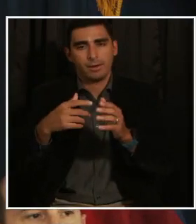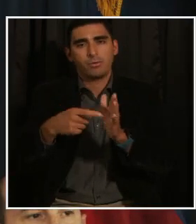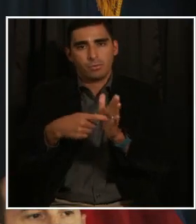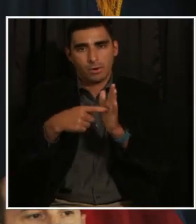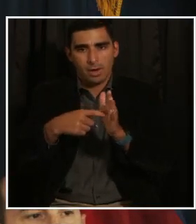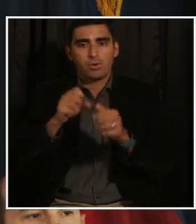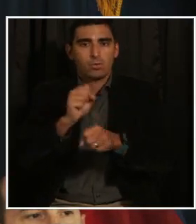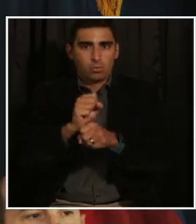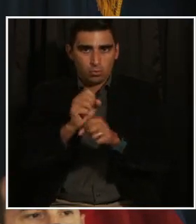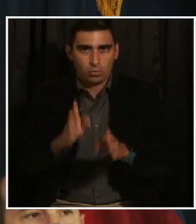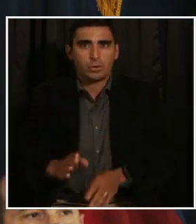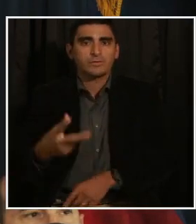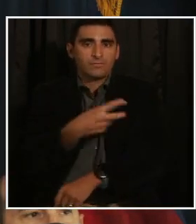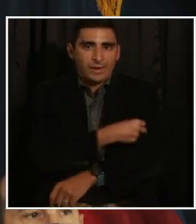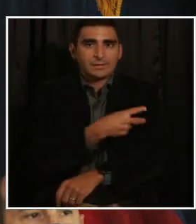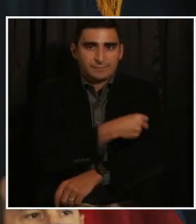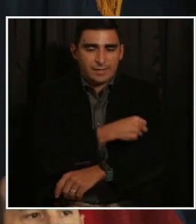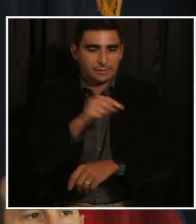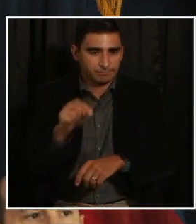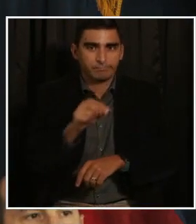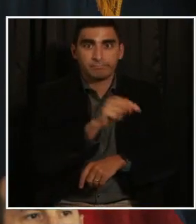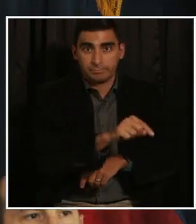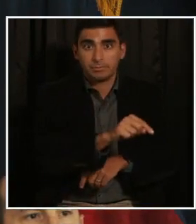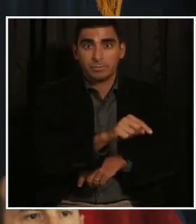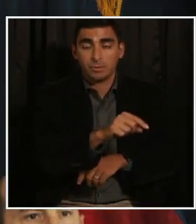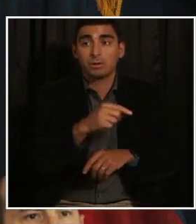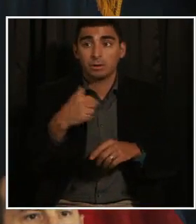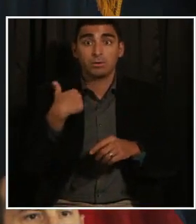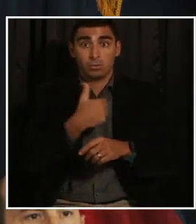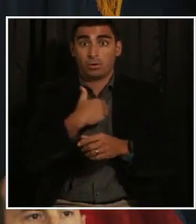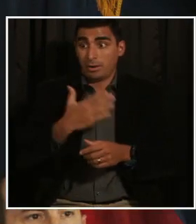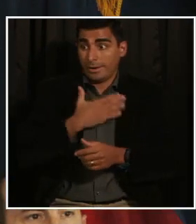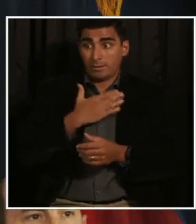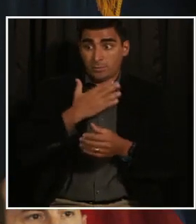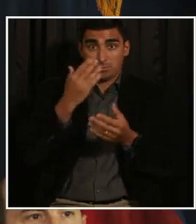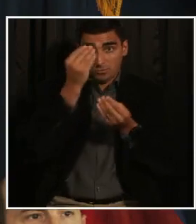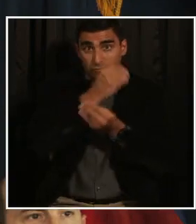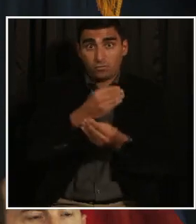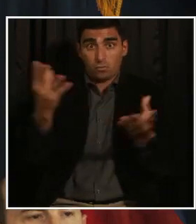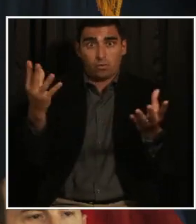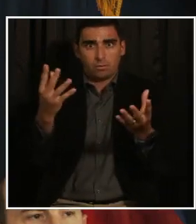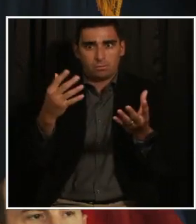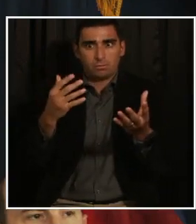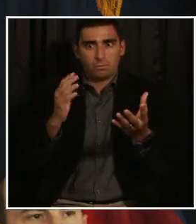they do that so we would be happy to provide how we're doing that for uh our own workers the ones